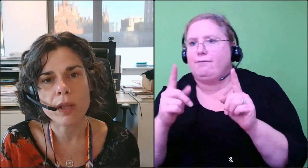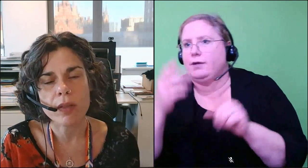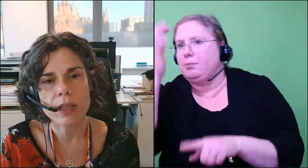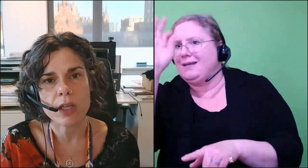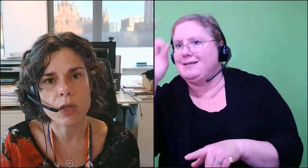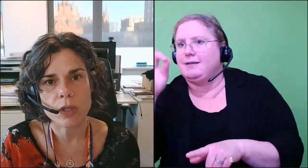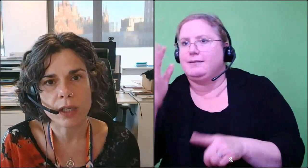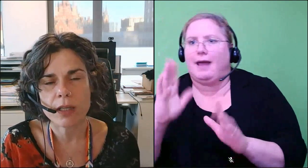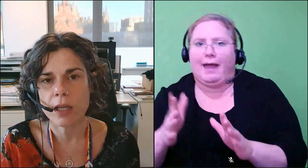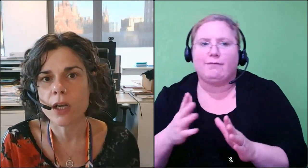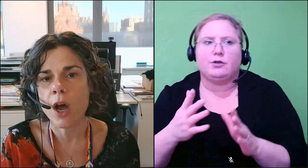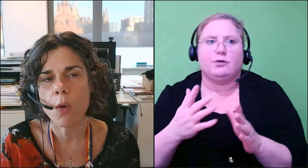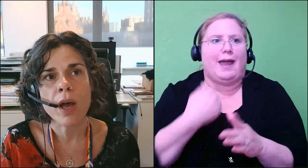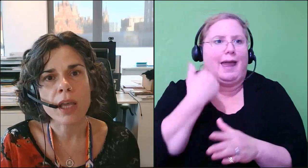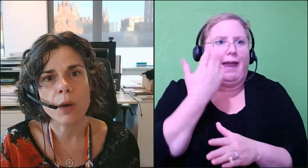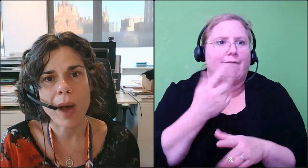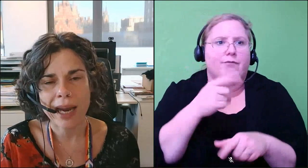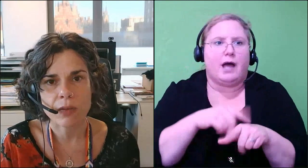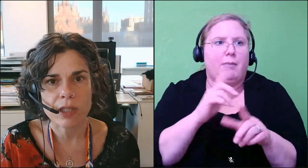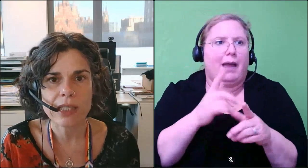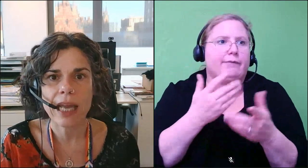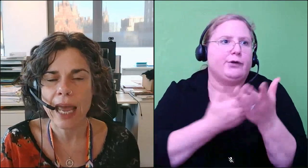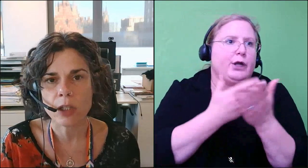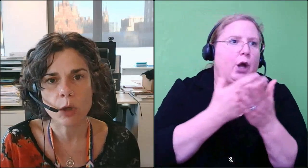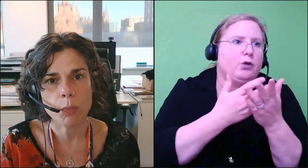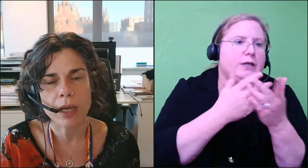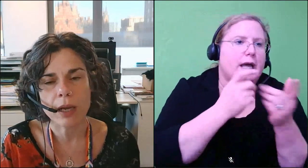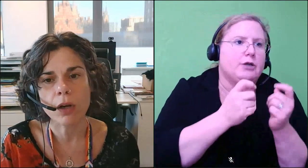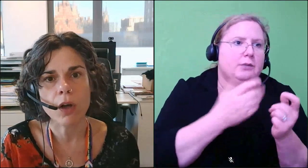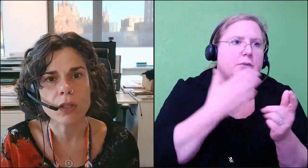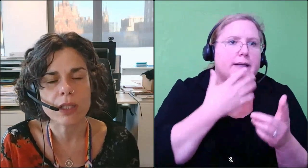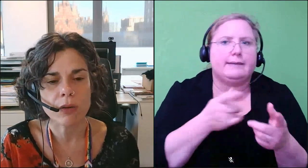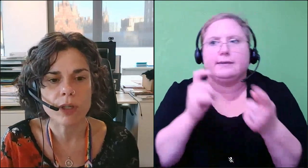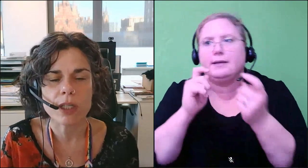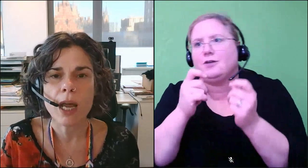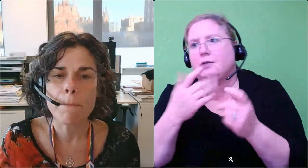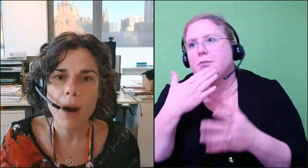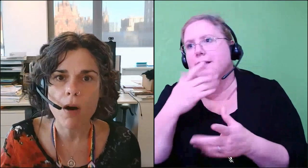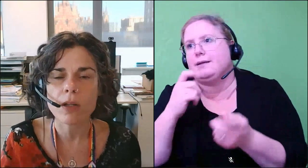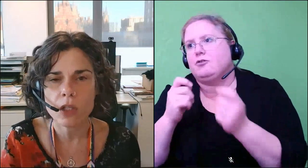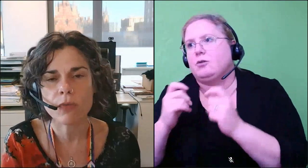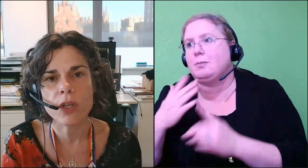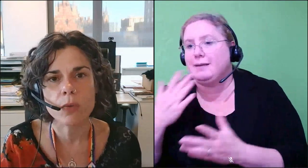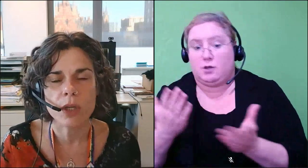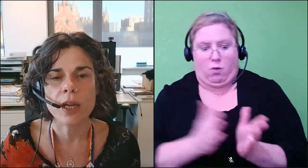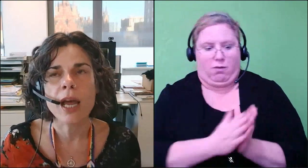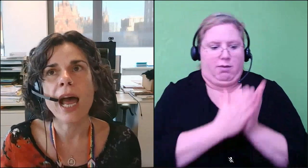within the union, because I know activists can end up being on lots of different parts of the union.